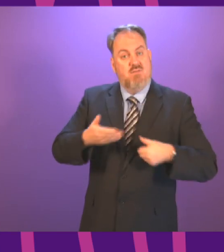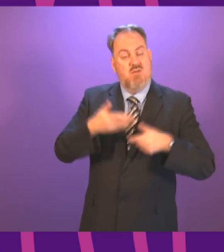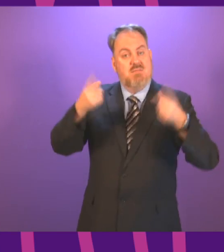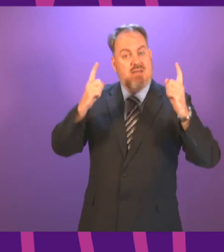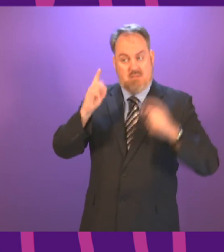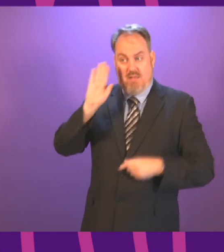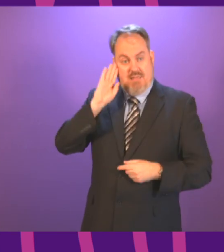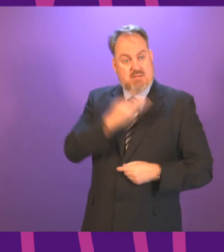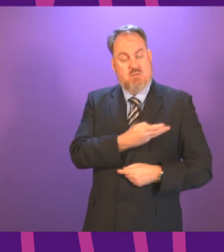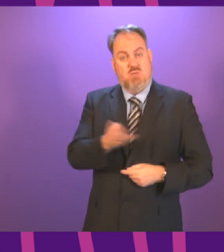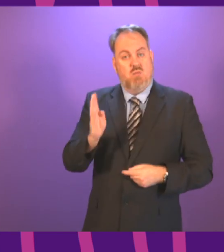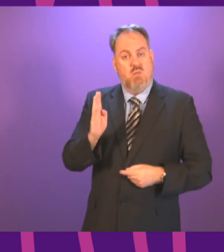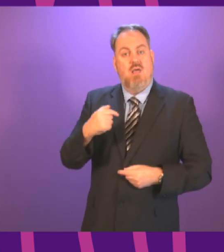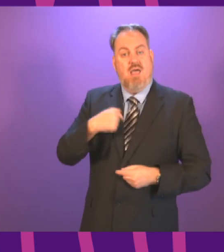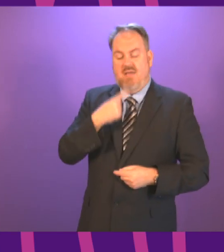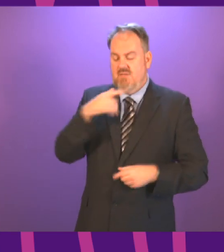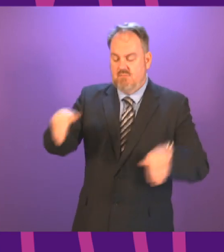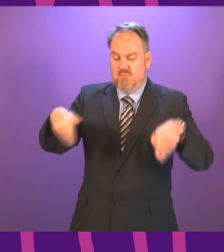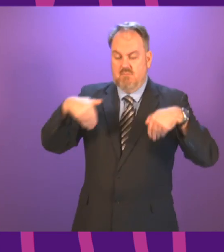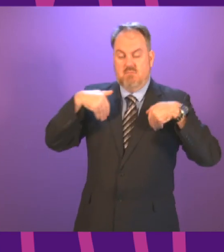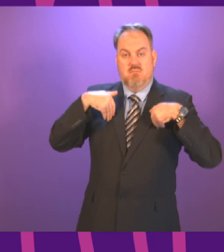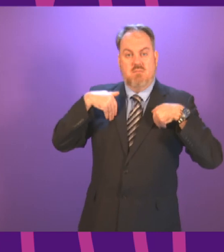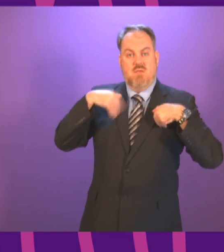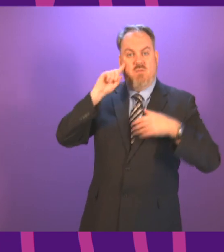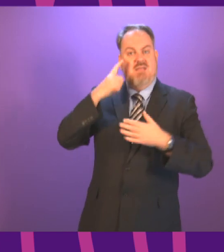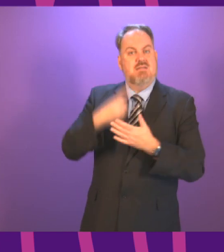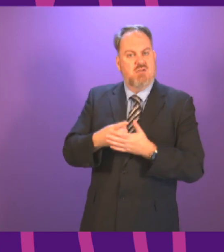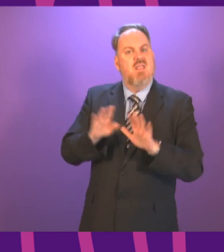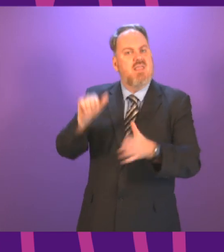that ministers will do so. Rightly, I have recused myself from that decision. As John